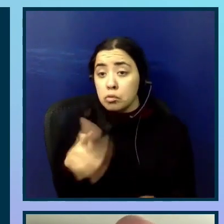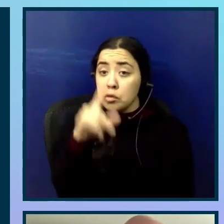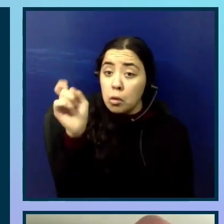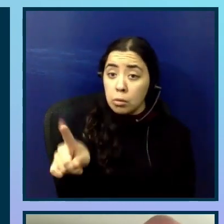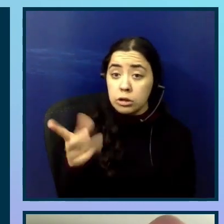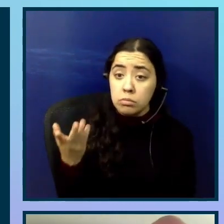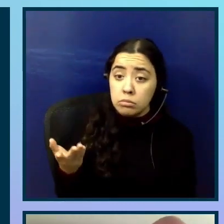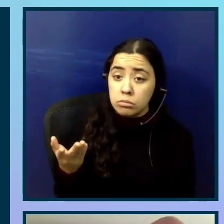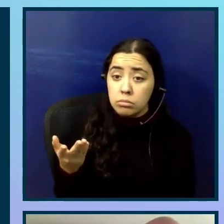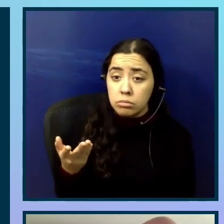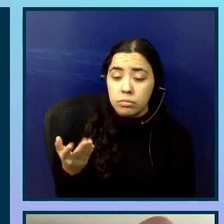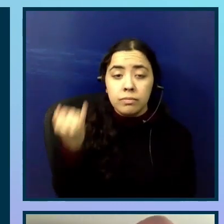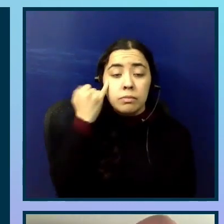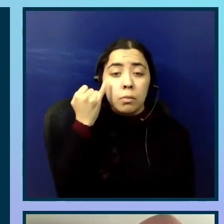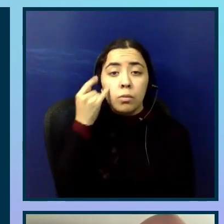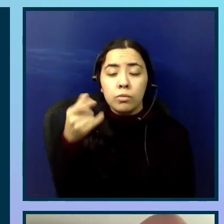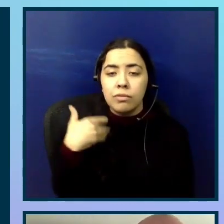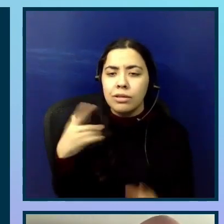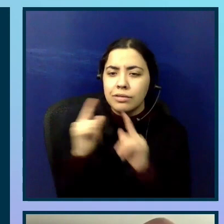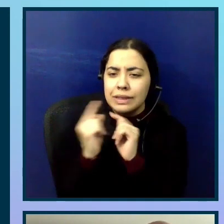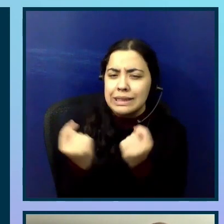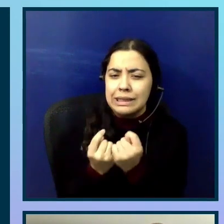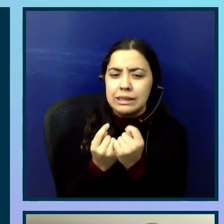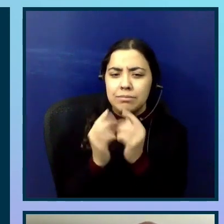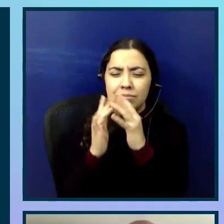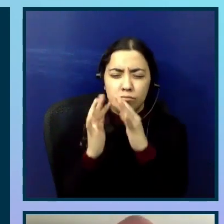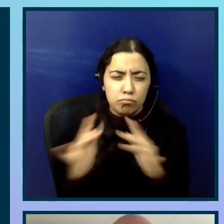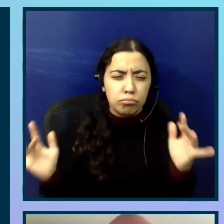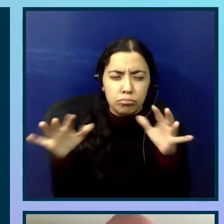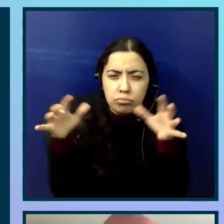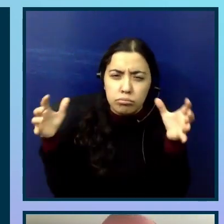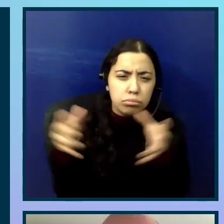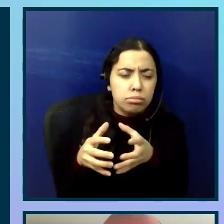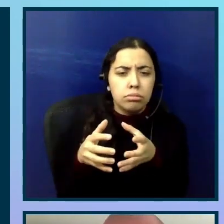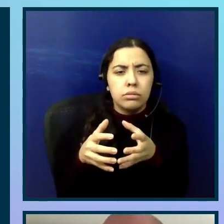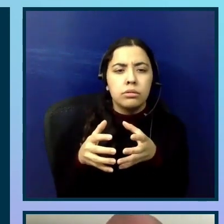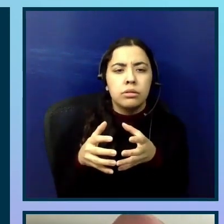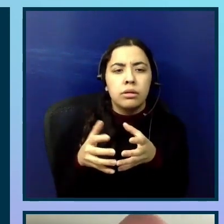And if you had a team that was very, very diverse, or you took a group